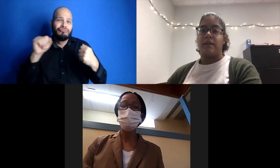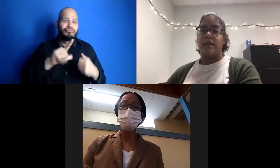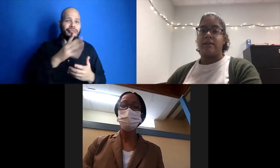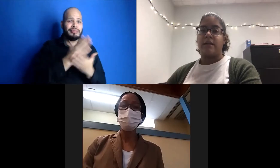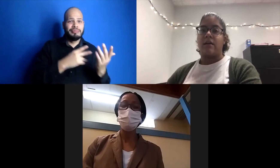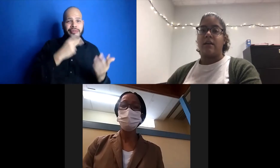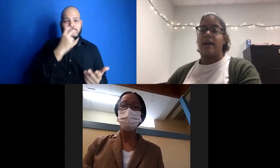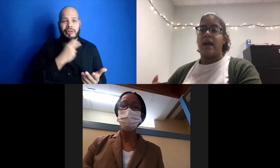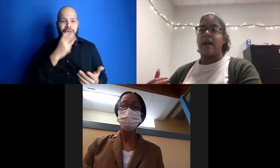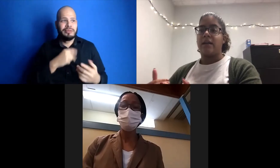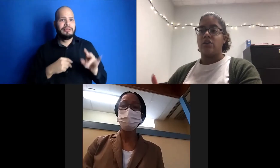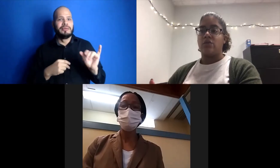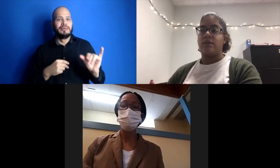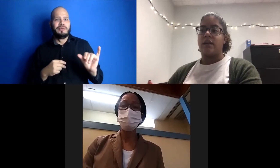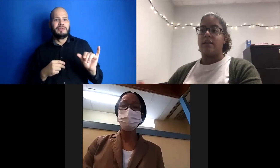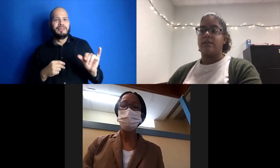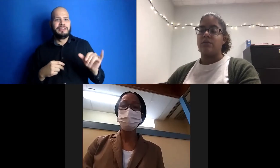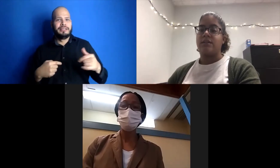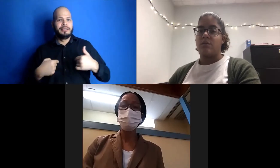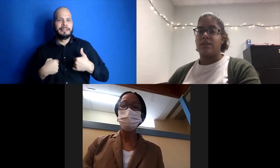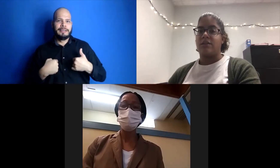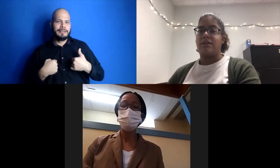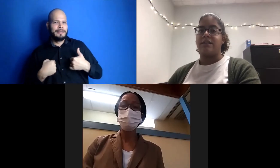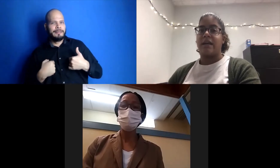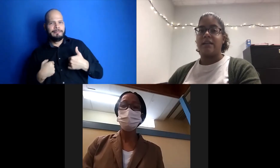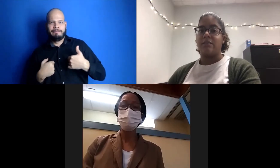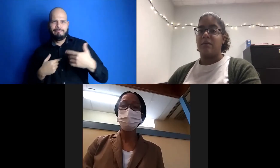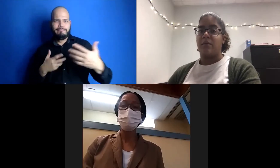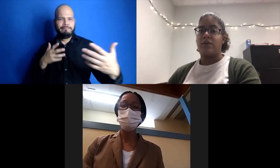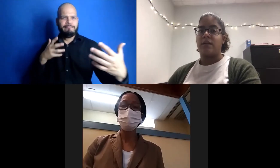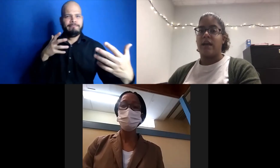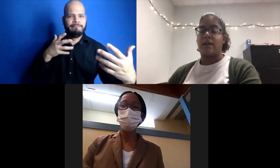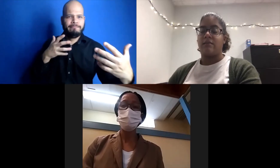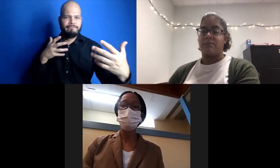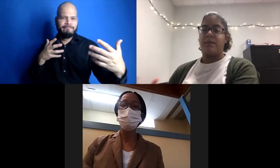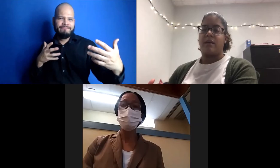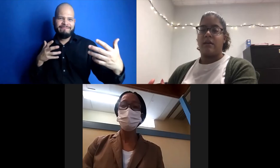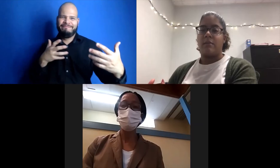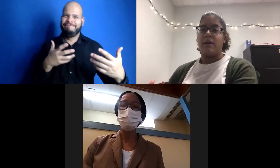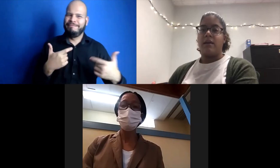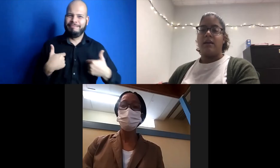ASL like I can use it as soon as someone starts signing to me in person I can pick it up and kind